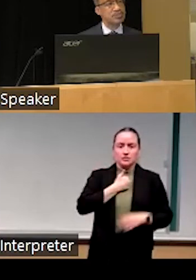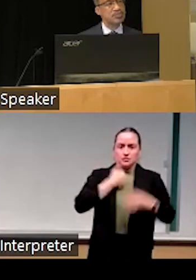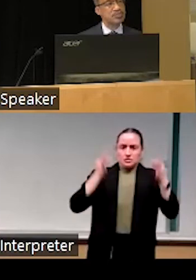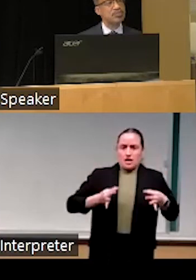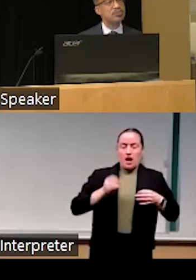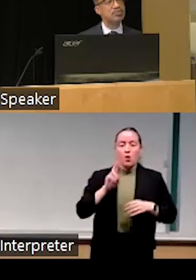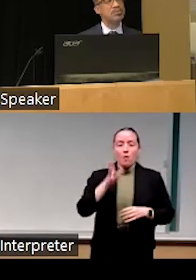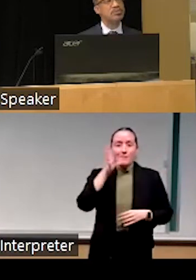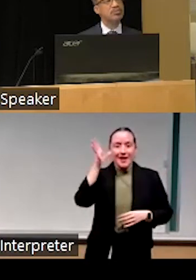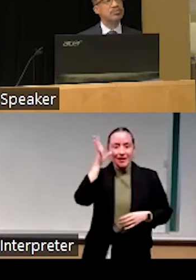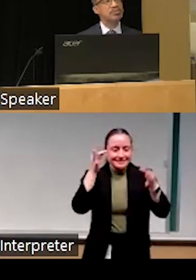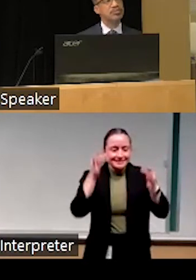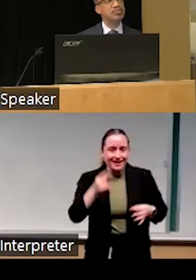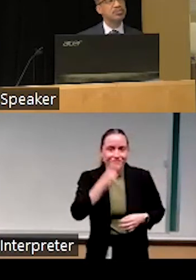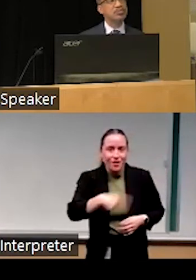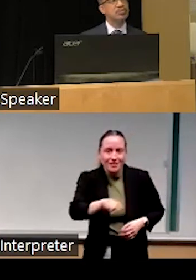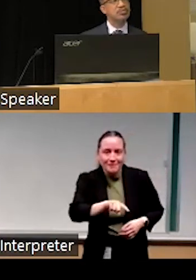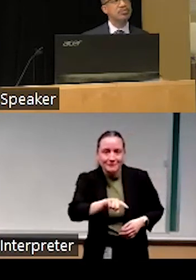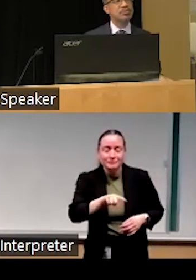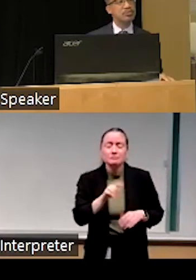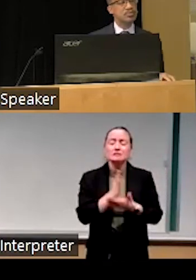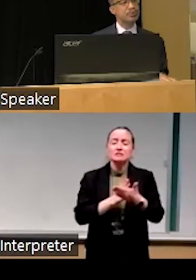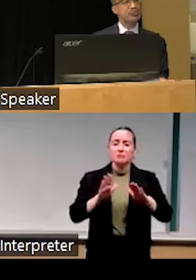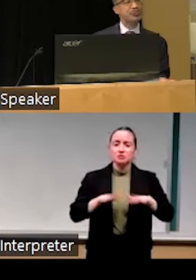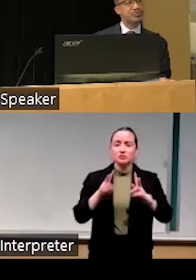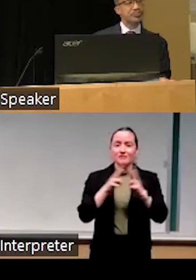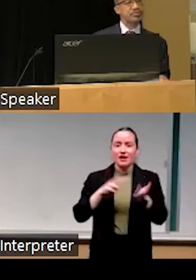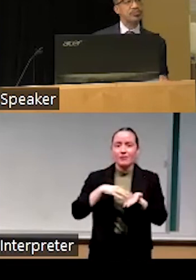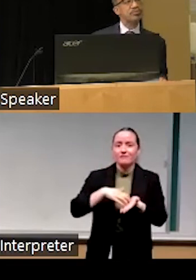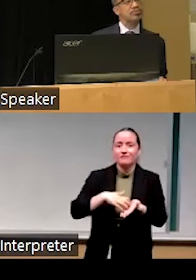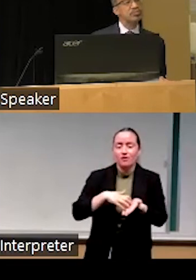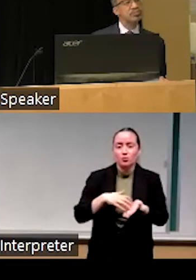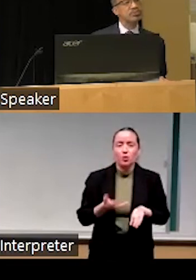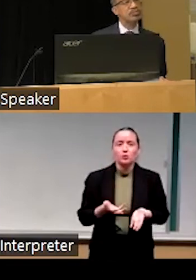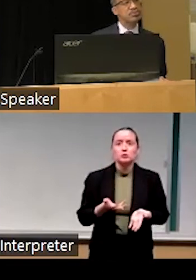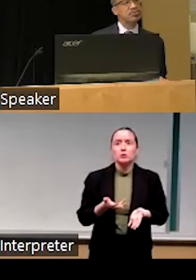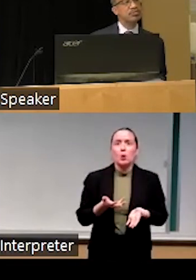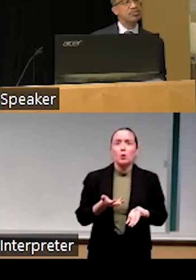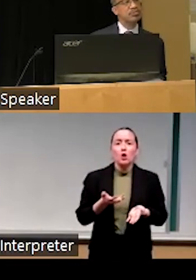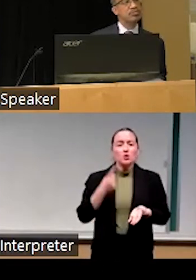are vulnerable I'm curious if you have thoughts about how empowerment or our concerns regarding